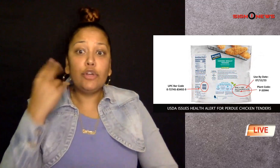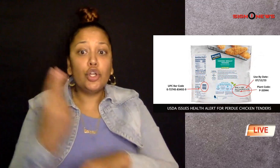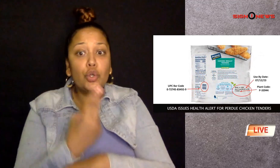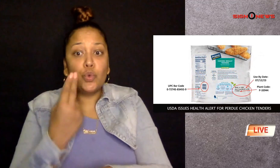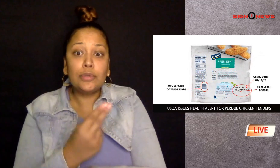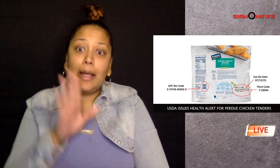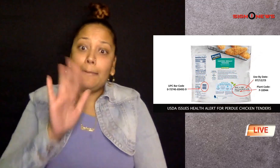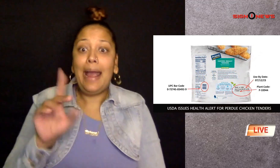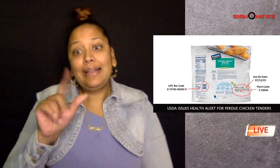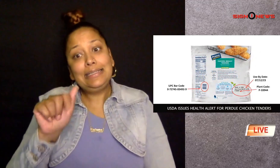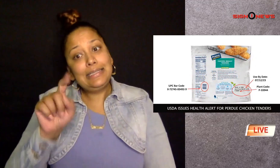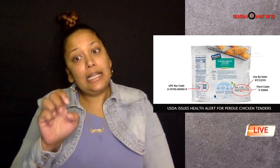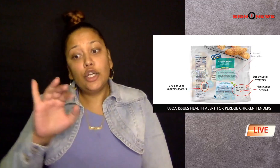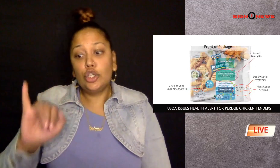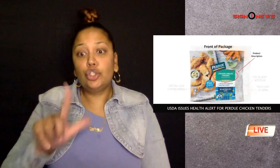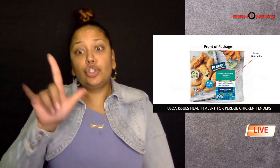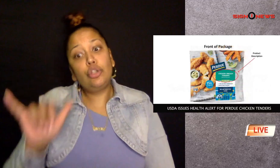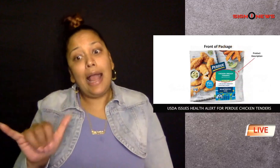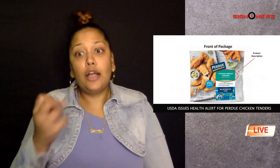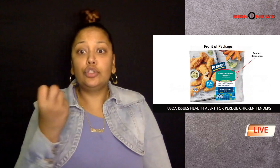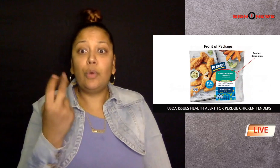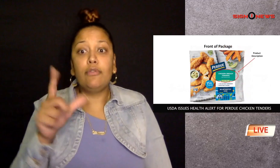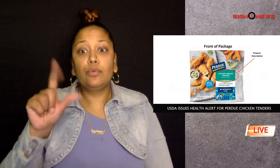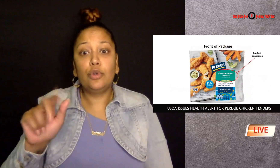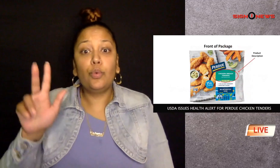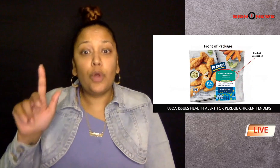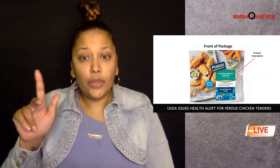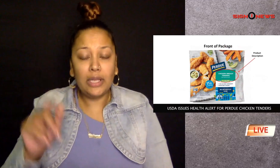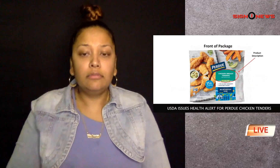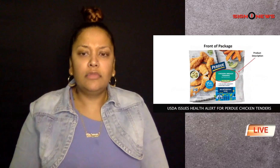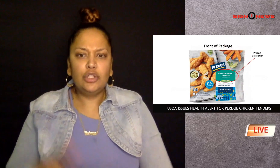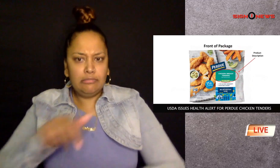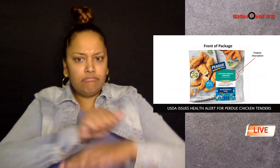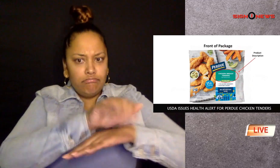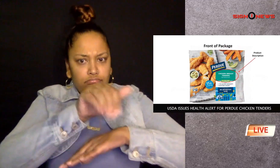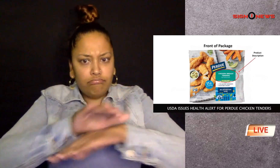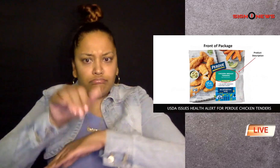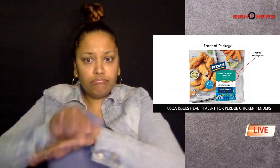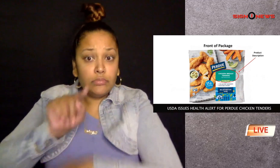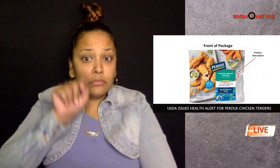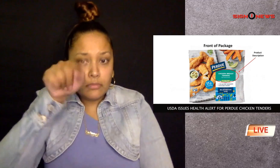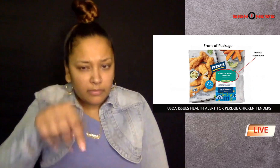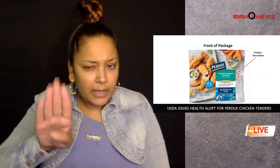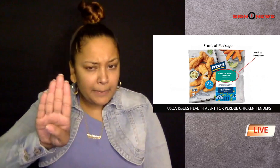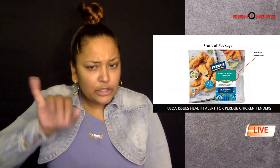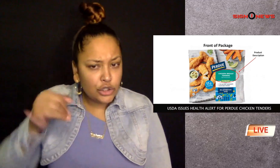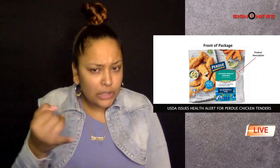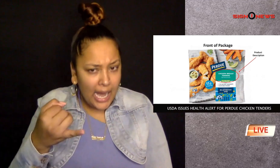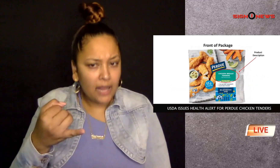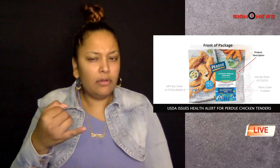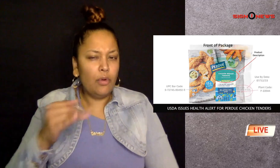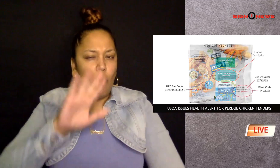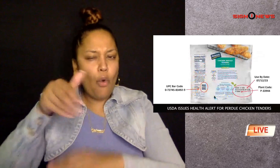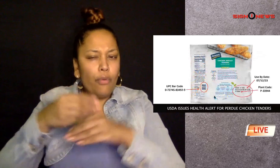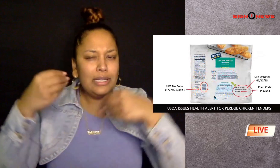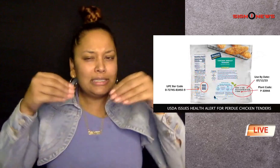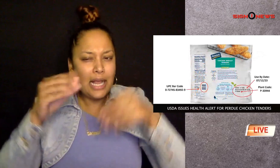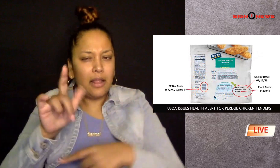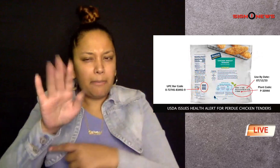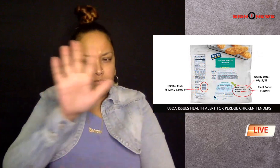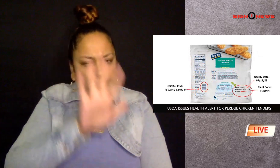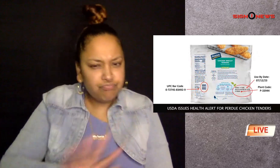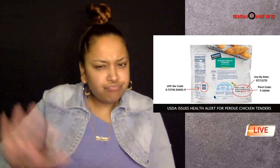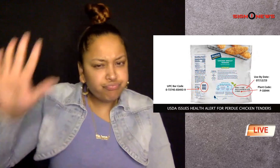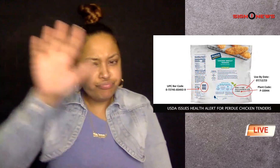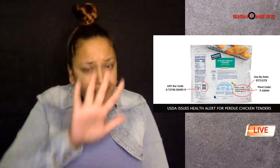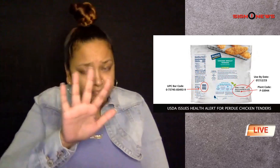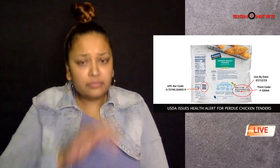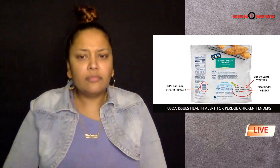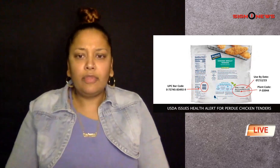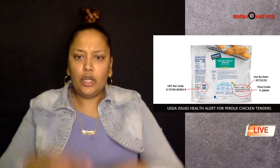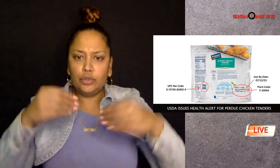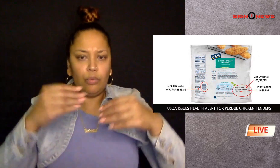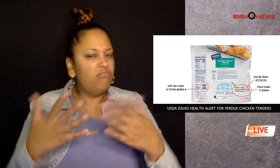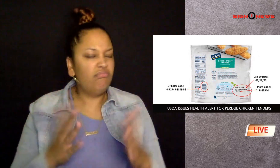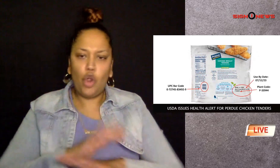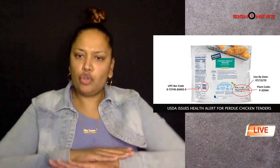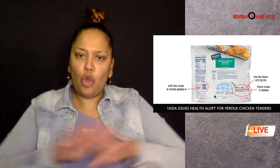if used by date of July 12, 2023 they were shipped to BJ's Wholesale Club's nationwide